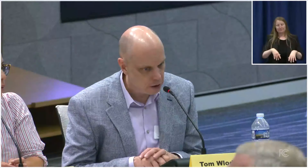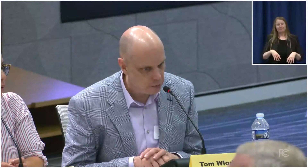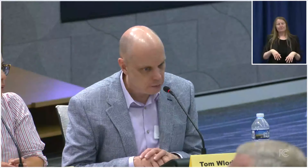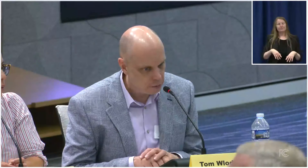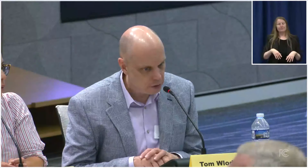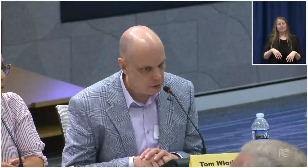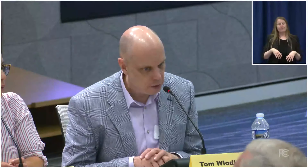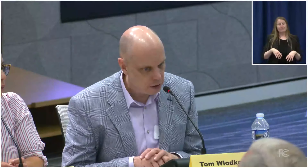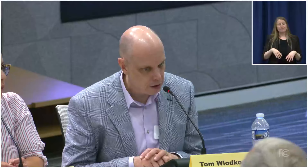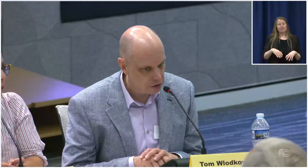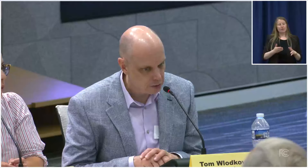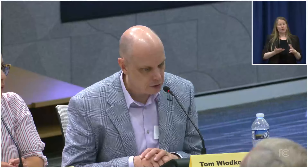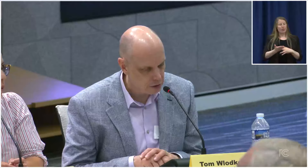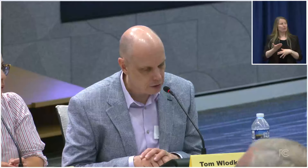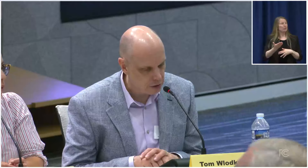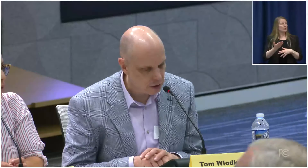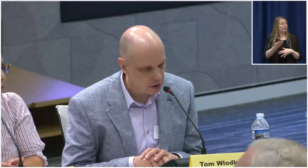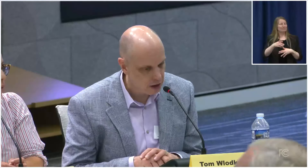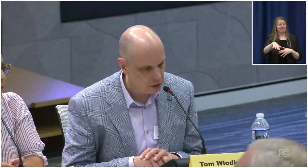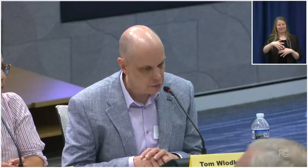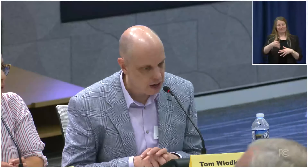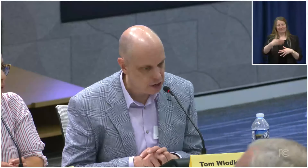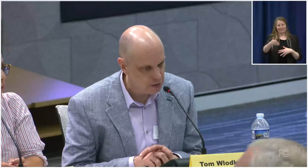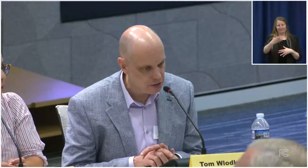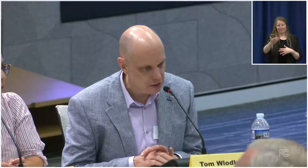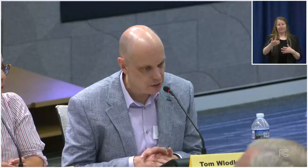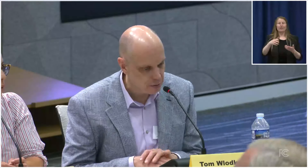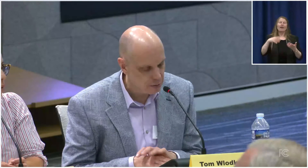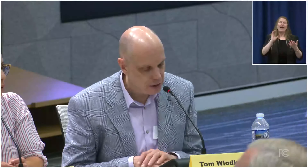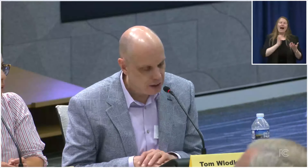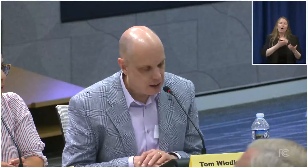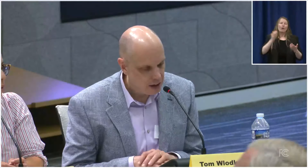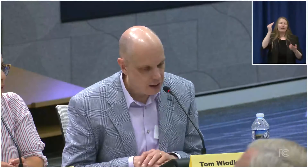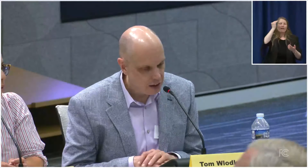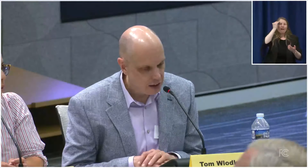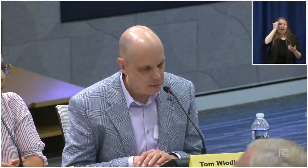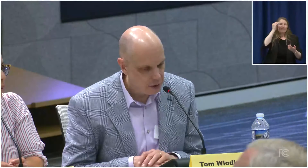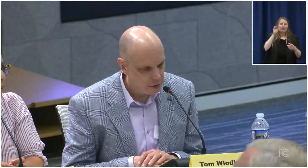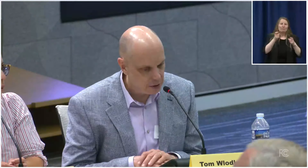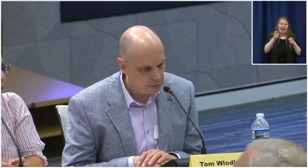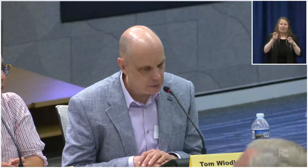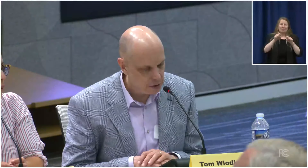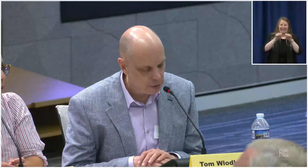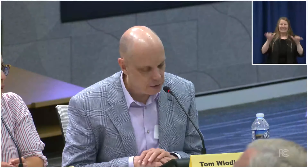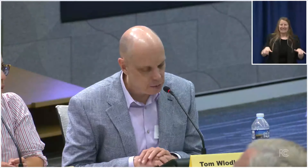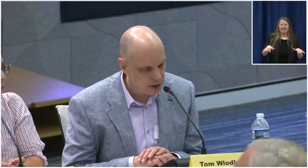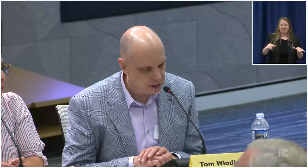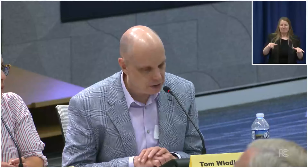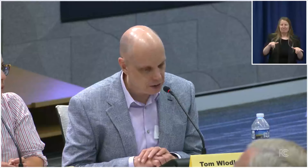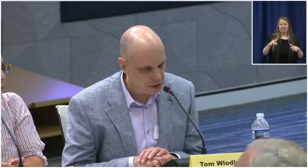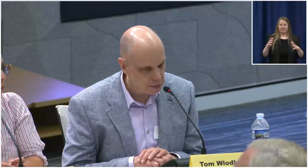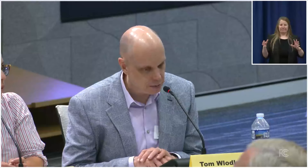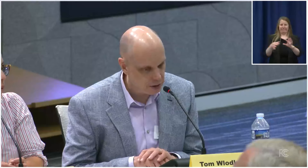THE VENDOR WOULD GO, CSD IN THIS CASE, WOULD GO BACK TO OUR ACCESSIBILITY CALL